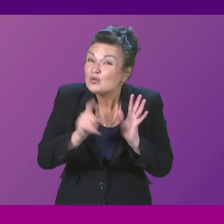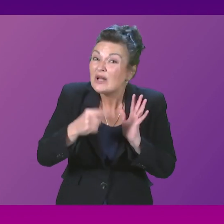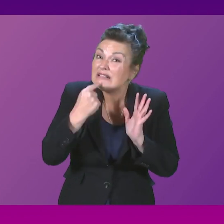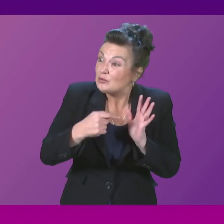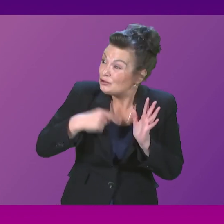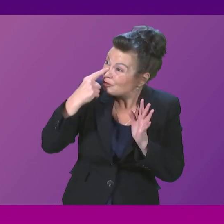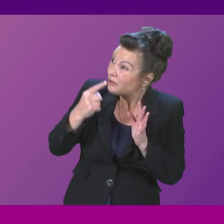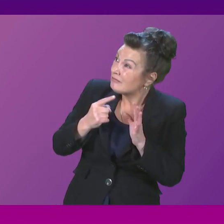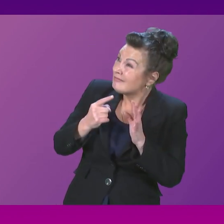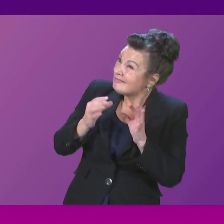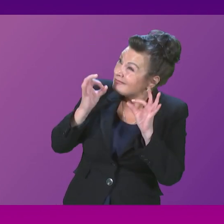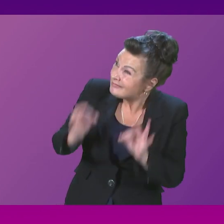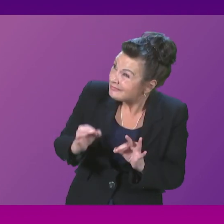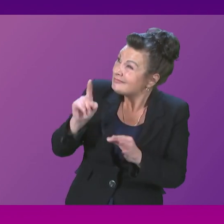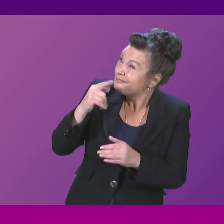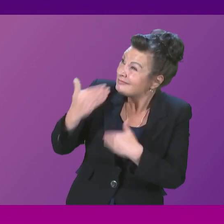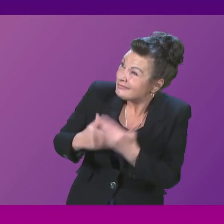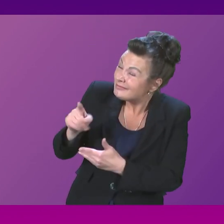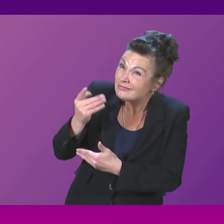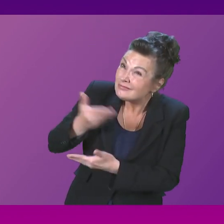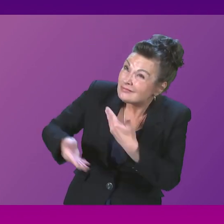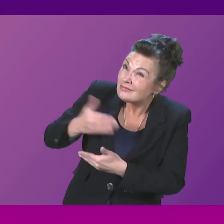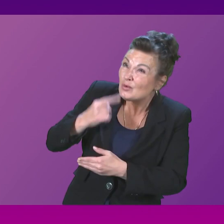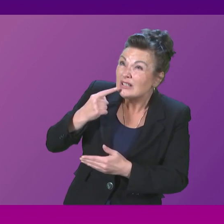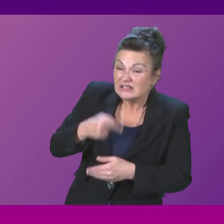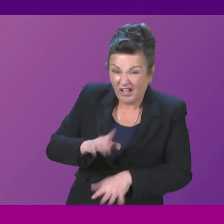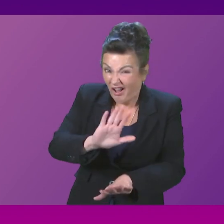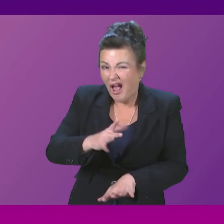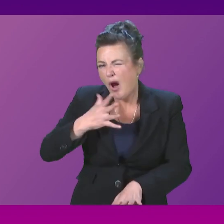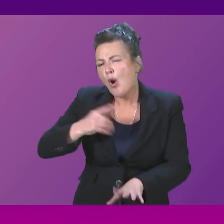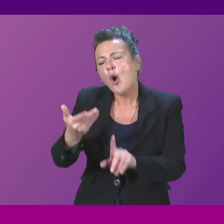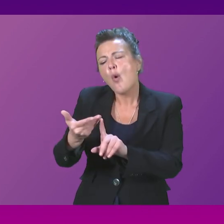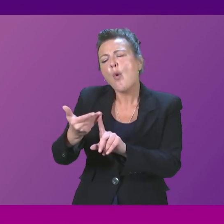Let me just reflect on the past few weeks in the life of Douglas Ross, the leader—for